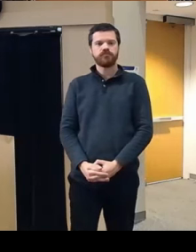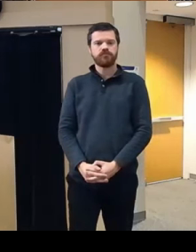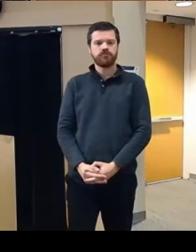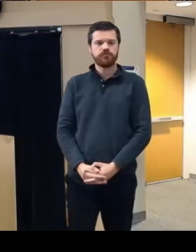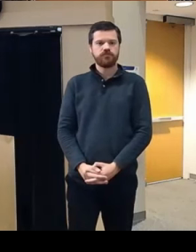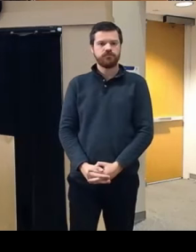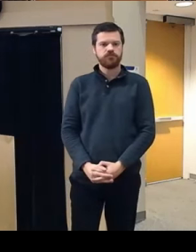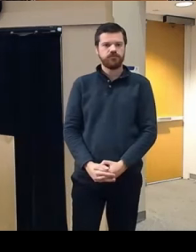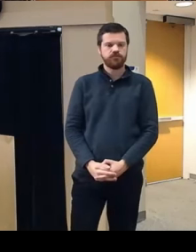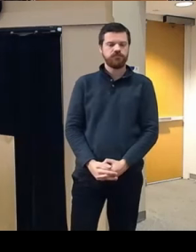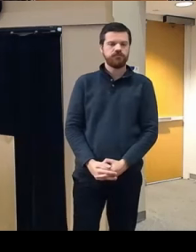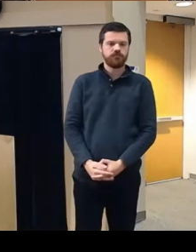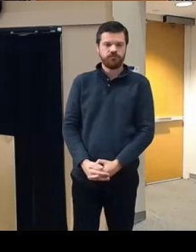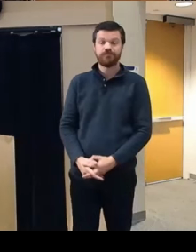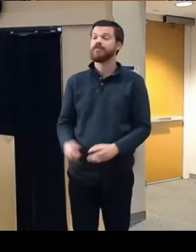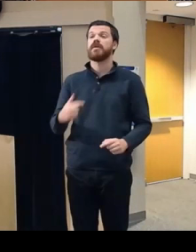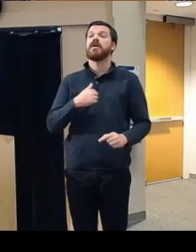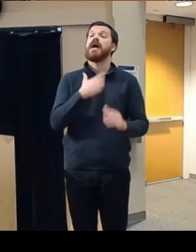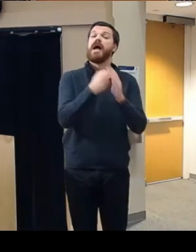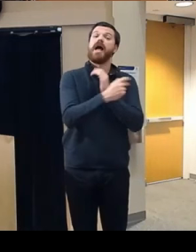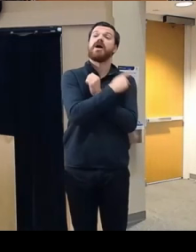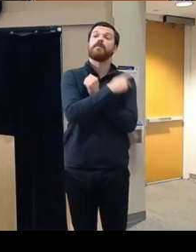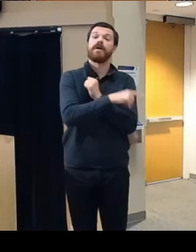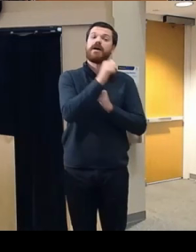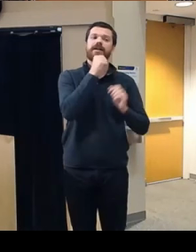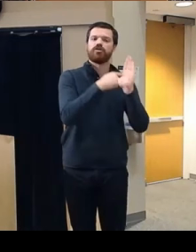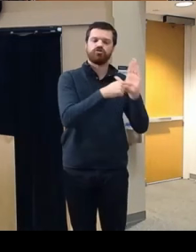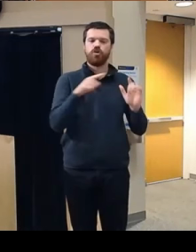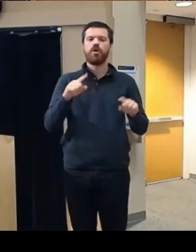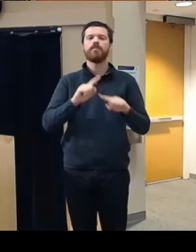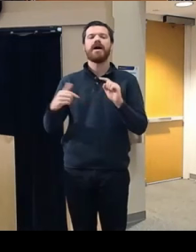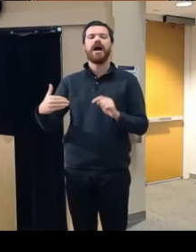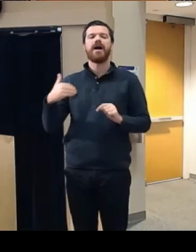I didn't show in the outpatient example is that there are wild cards that need to be completed